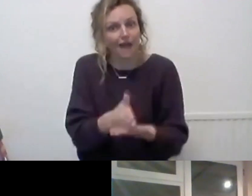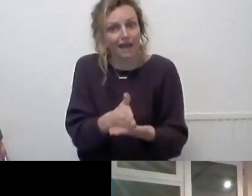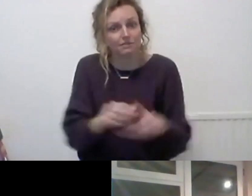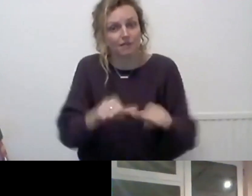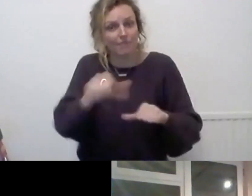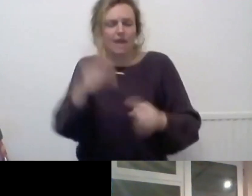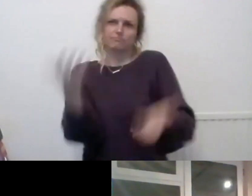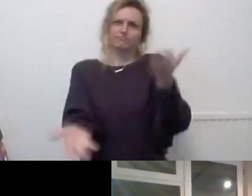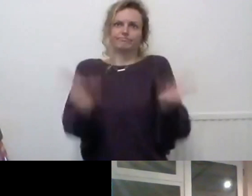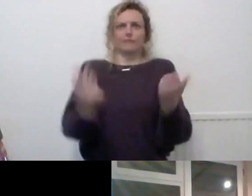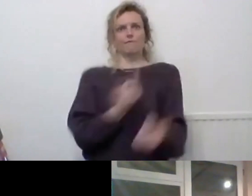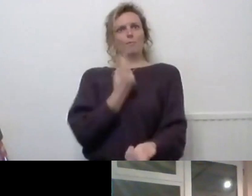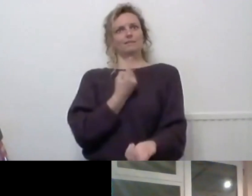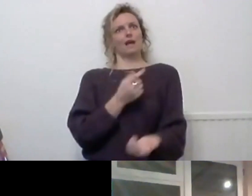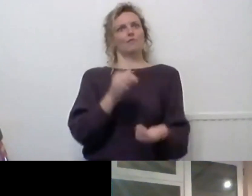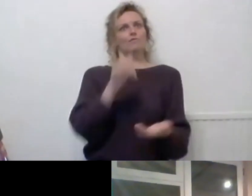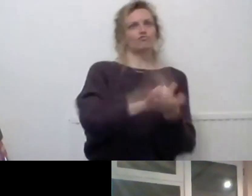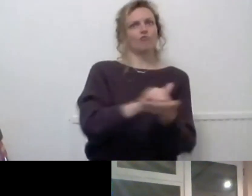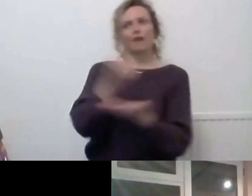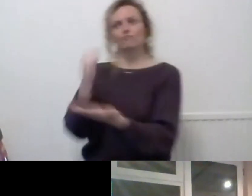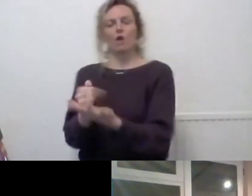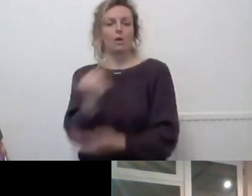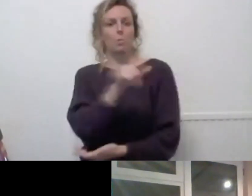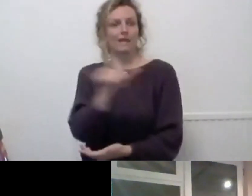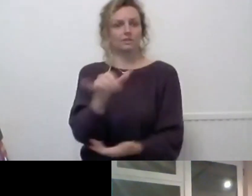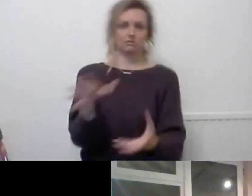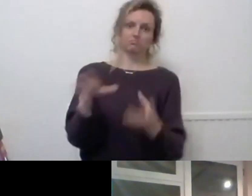Thank you for that, Julian you know you're talking about the importance of research.